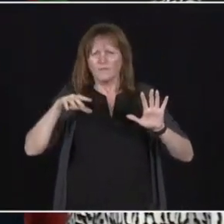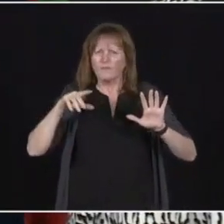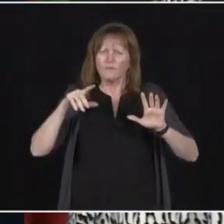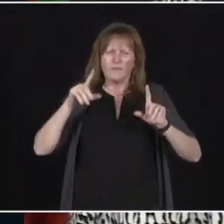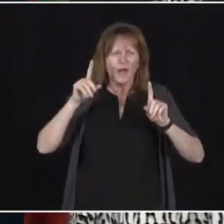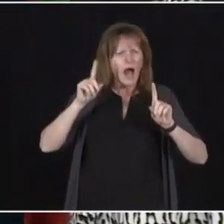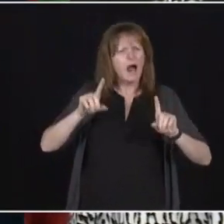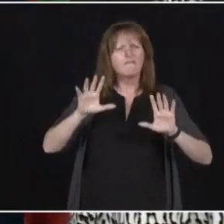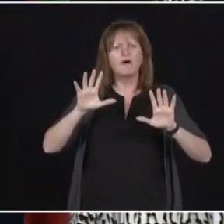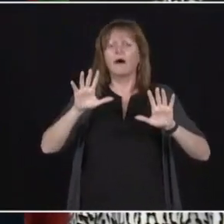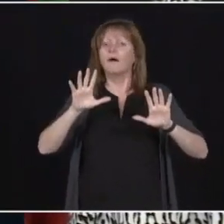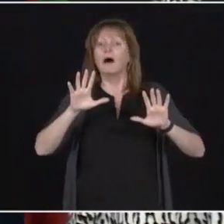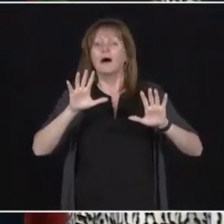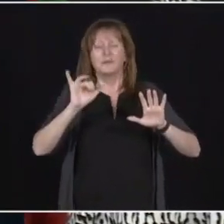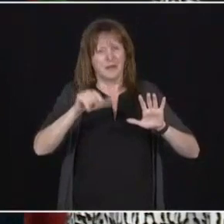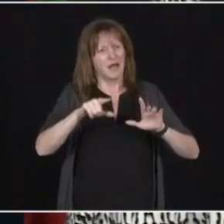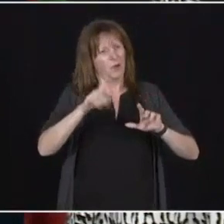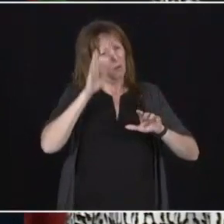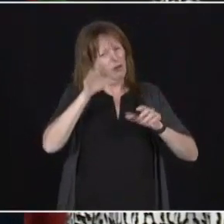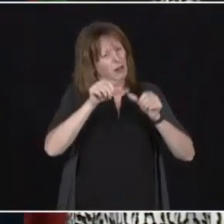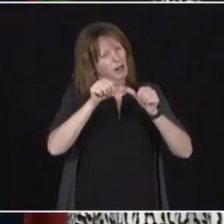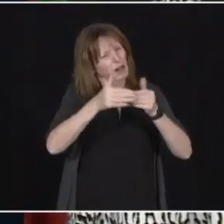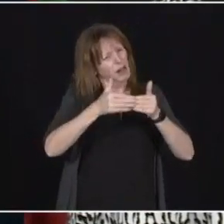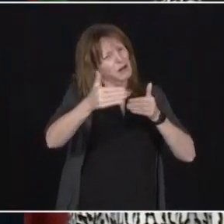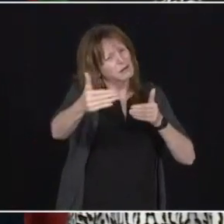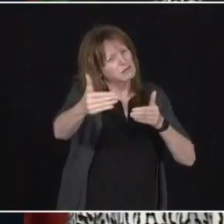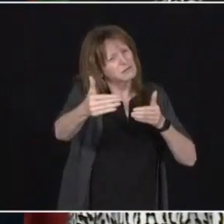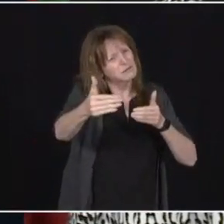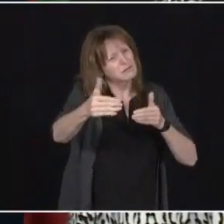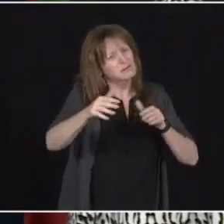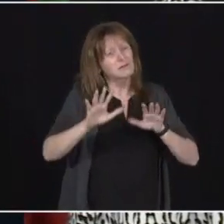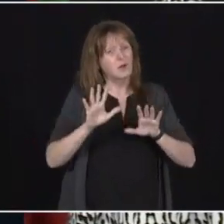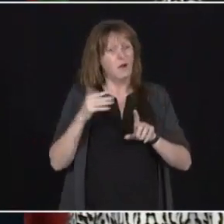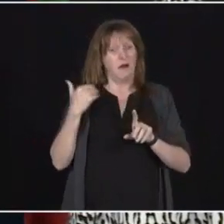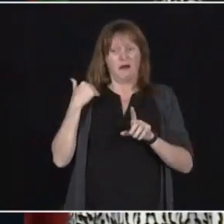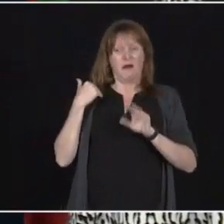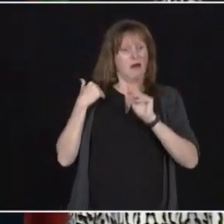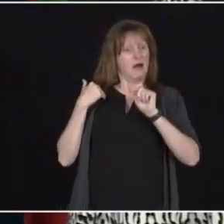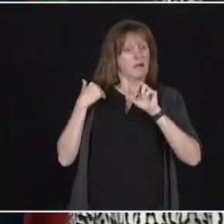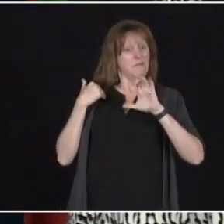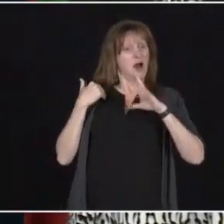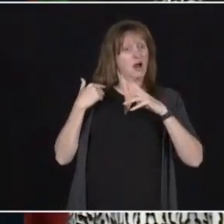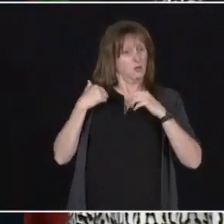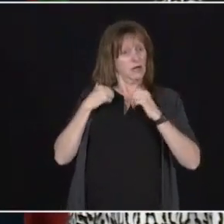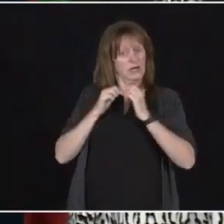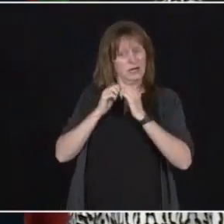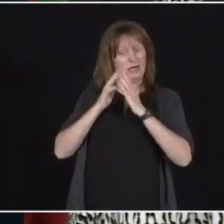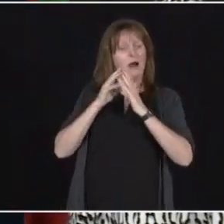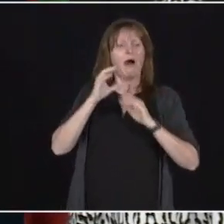Back in March, we lash the Ontario together website. We issued a call to businesses across the province.